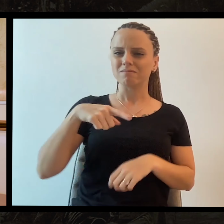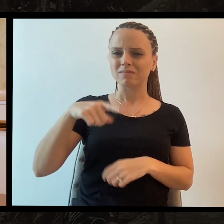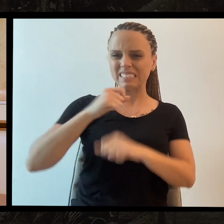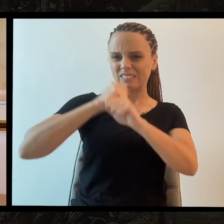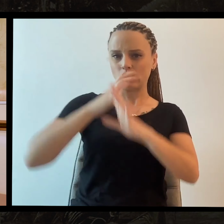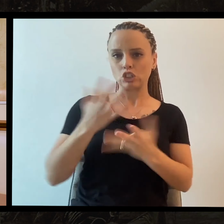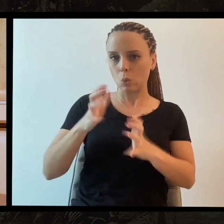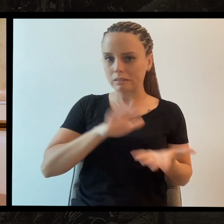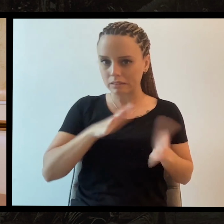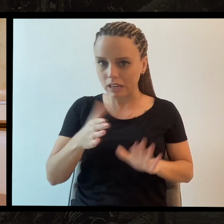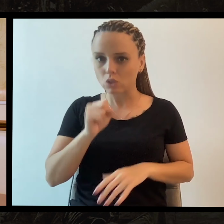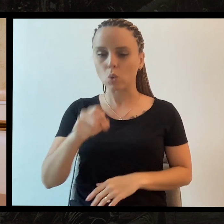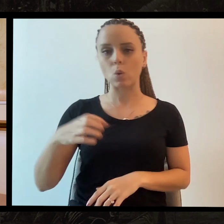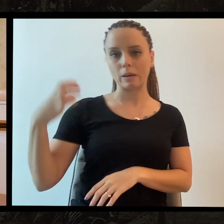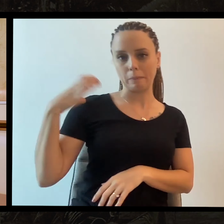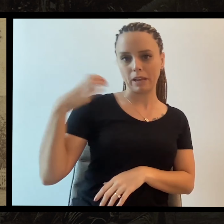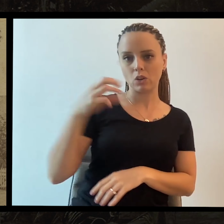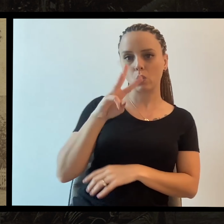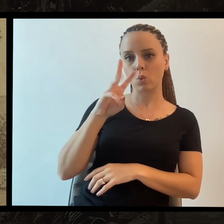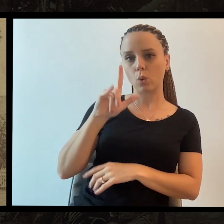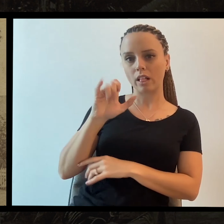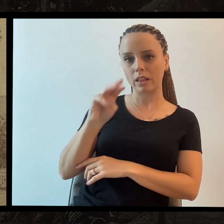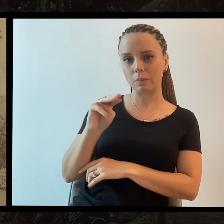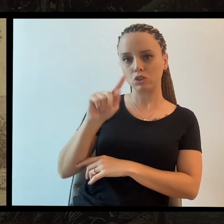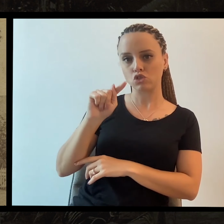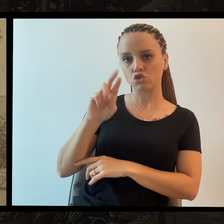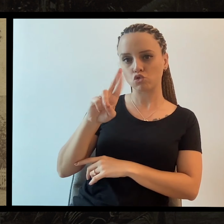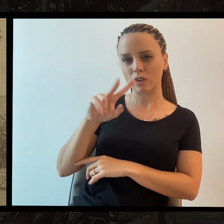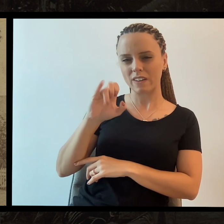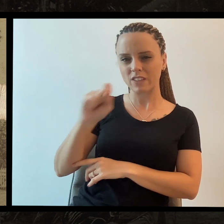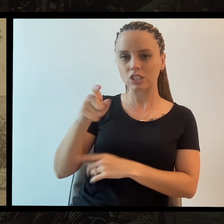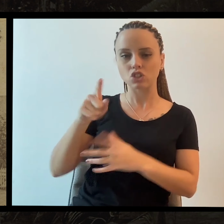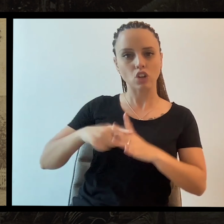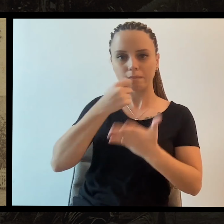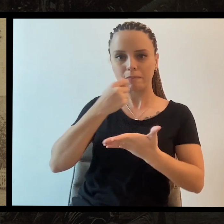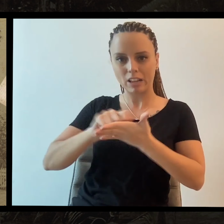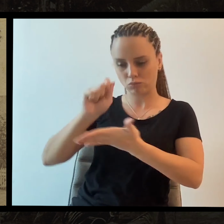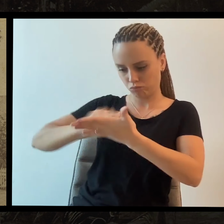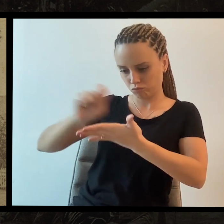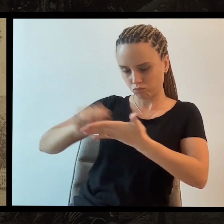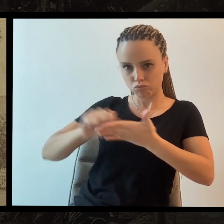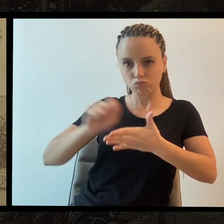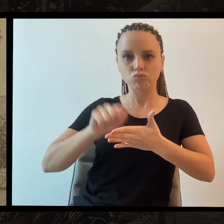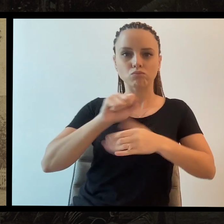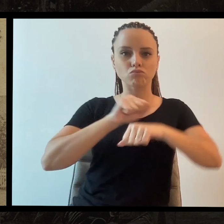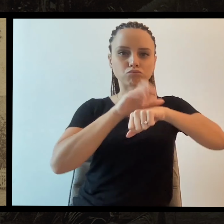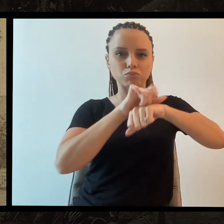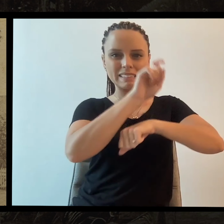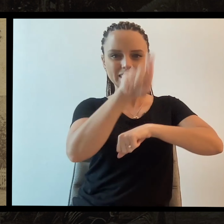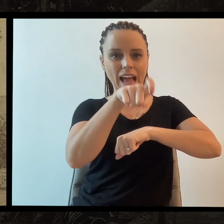So the commander of the Alamo garrison, William Barrett Travis, he starts writing letters that he sends to the rest of Texas, asking for reinforcements.